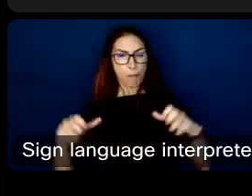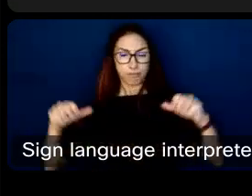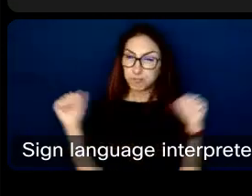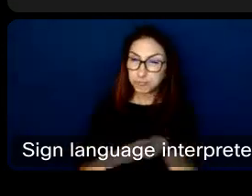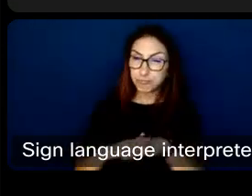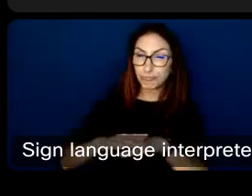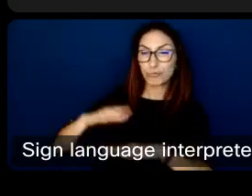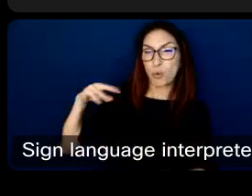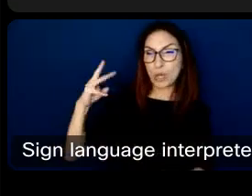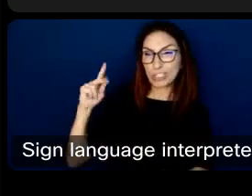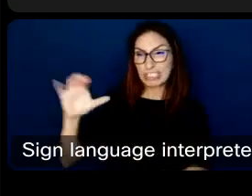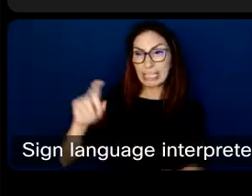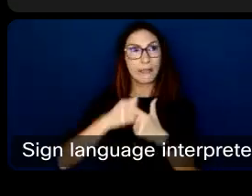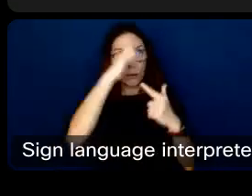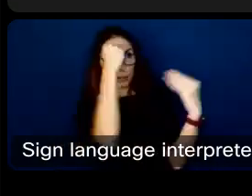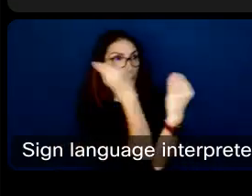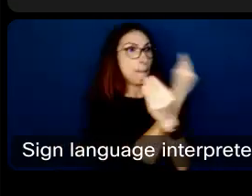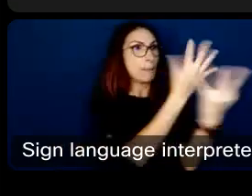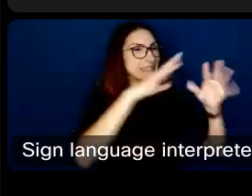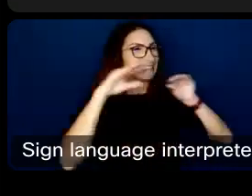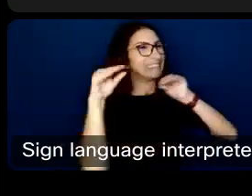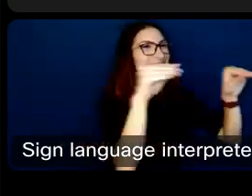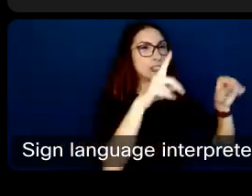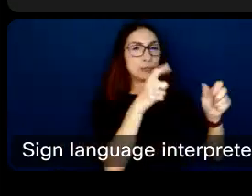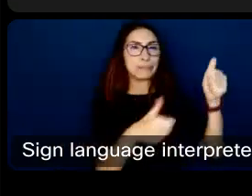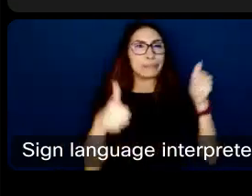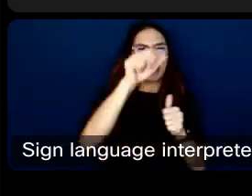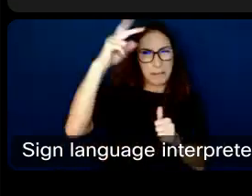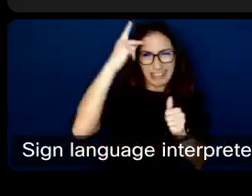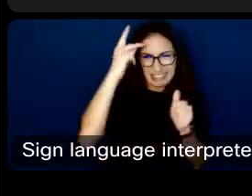elected officials. And some of the things that we found out